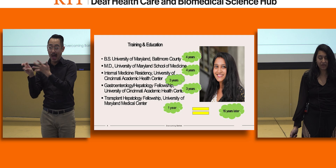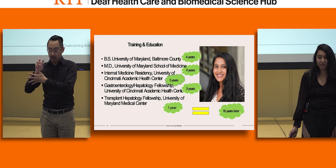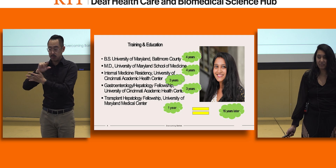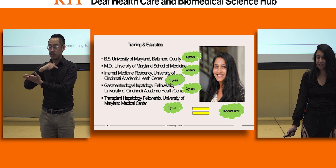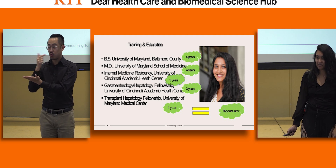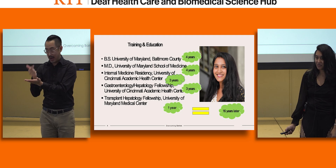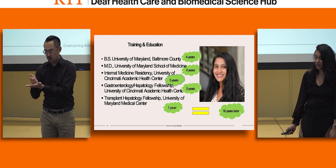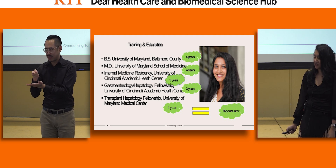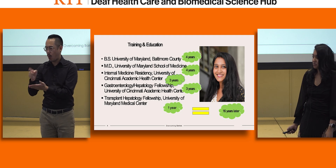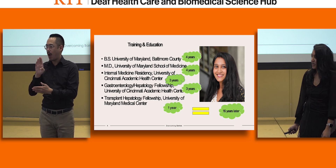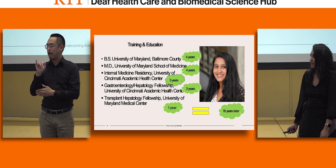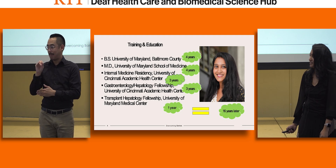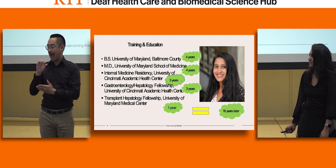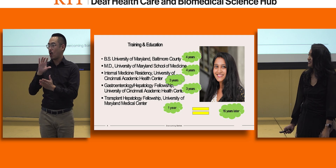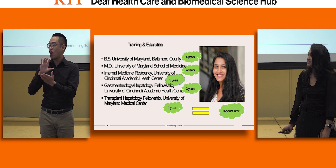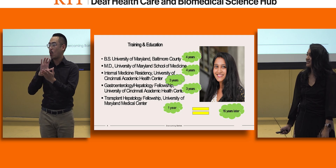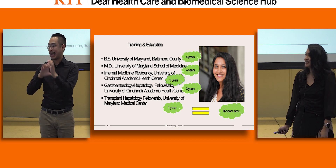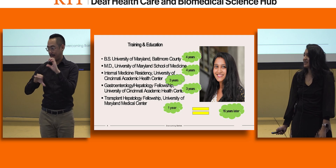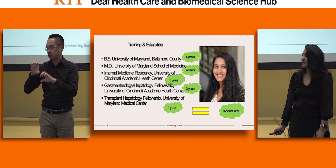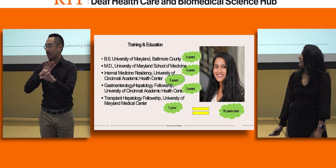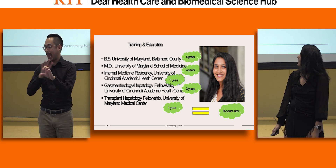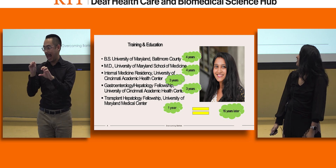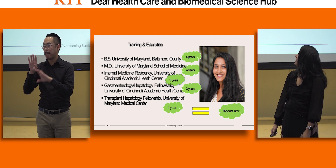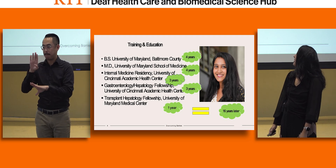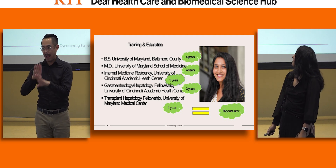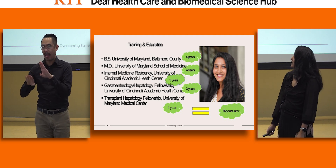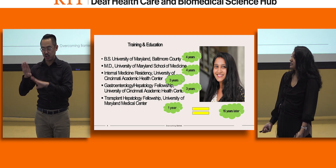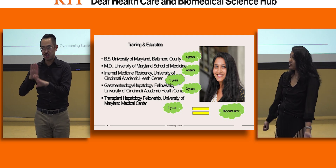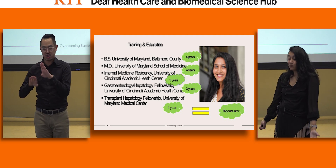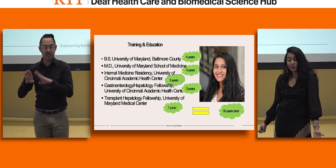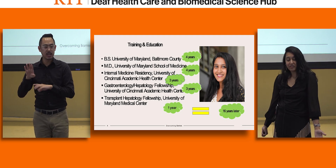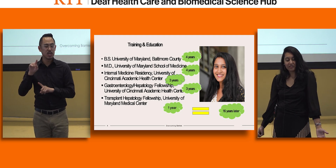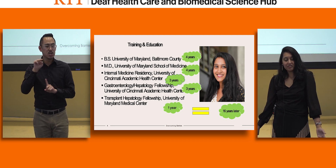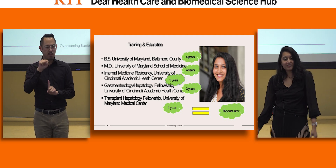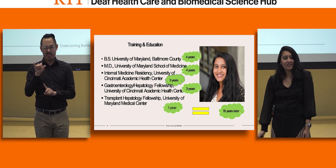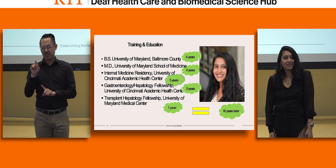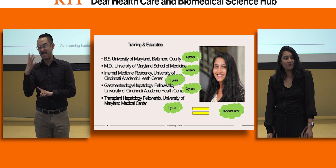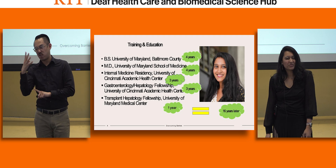in biochemistry and molecular biology. And that is four years,